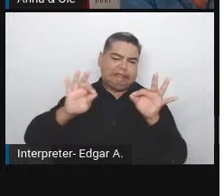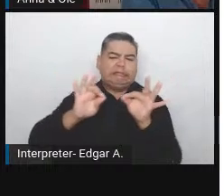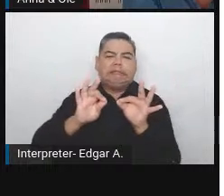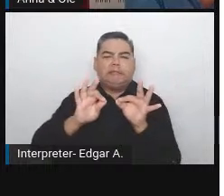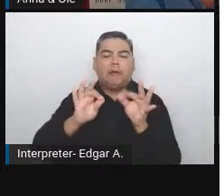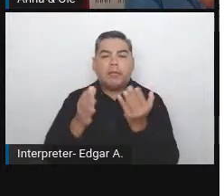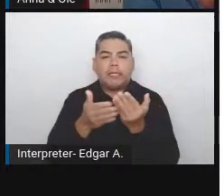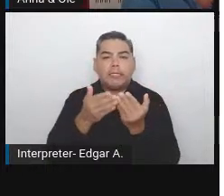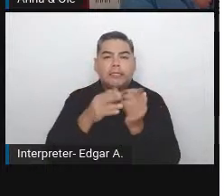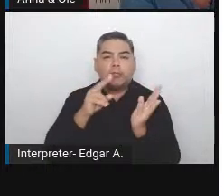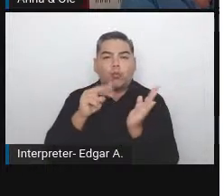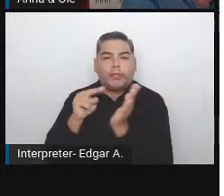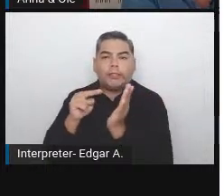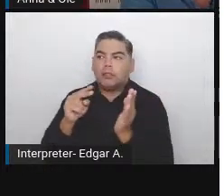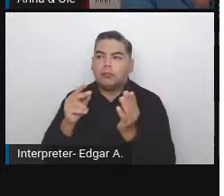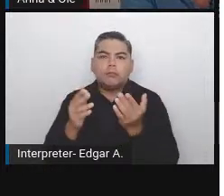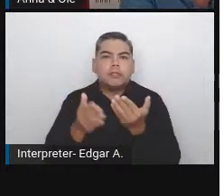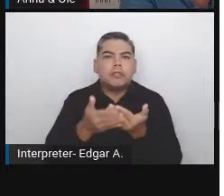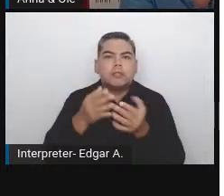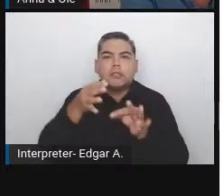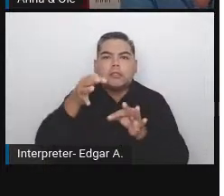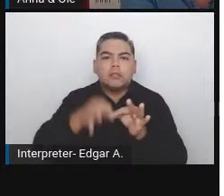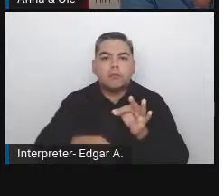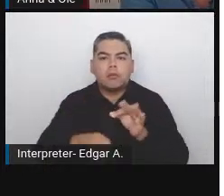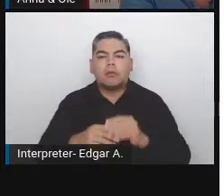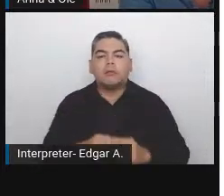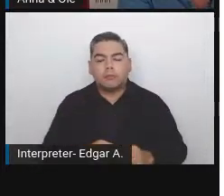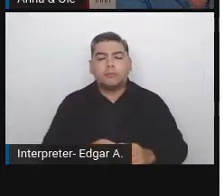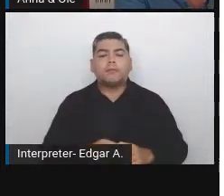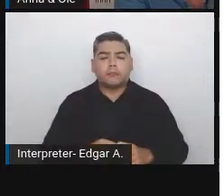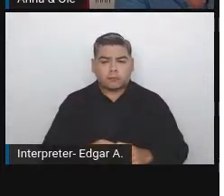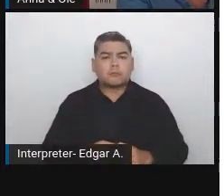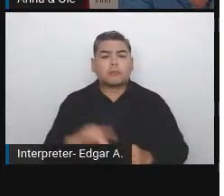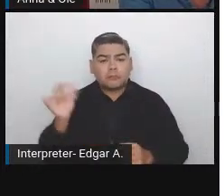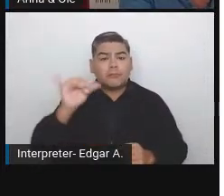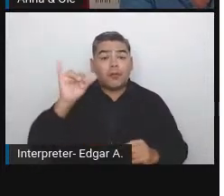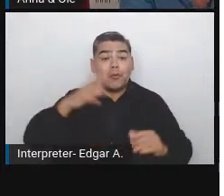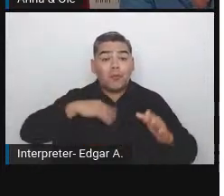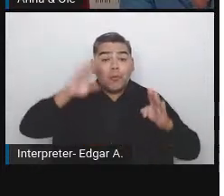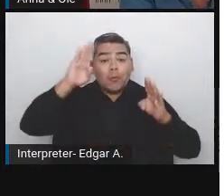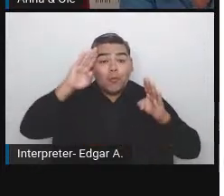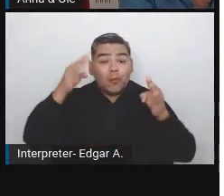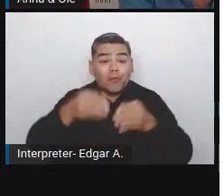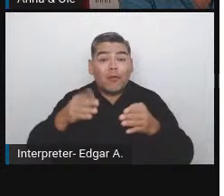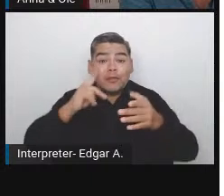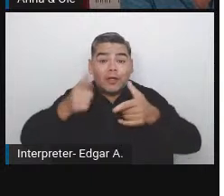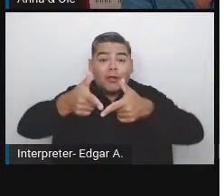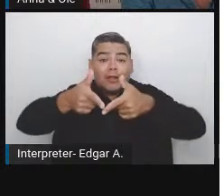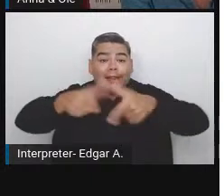complex words so of course we really focused on making the language more accessible and easy to read.